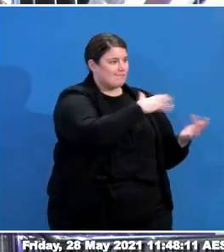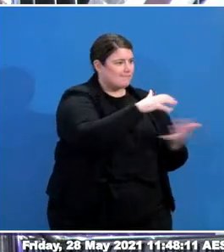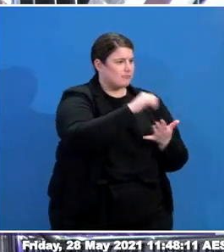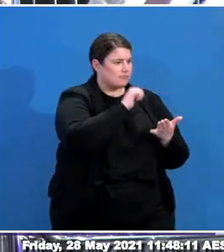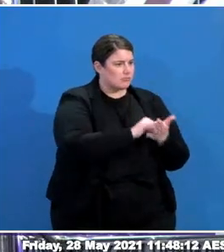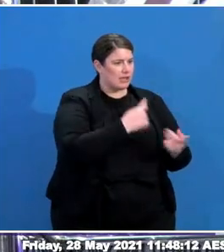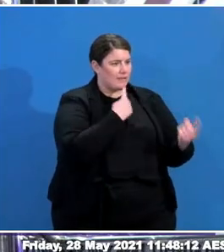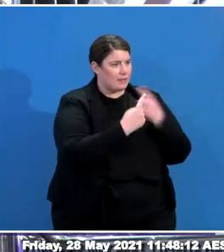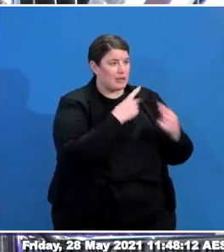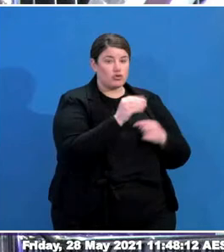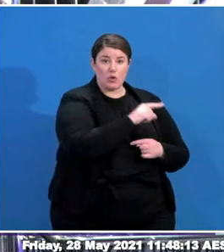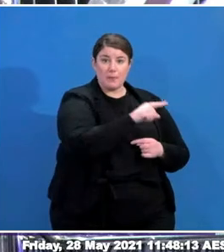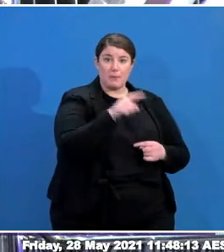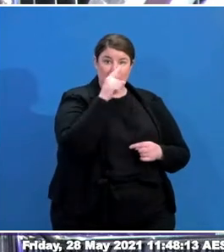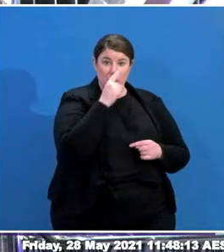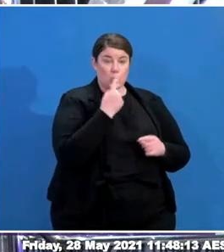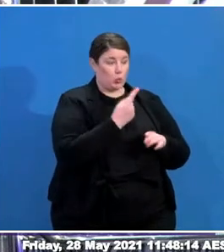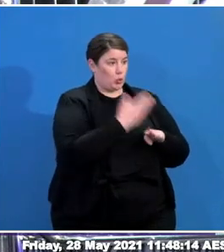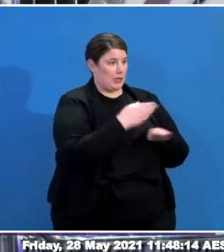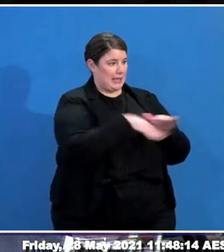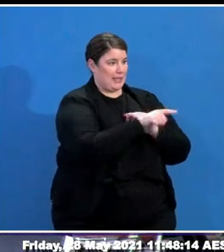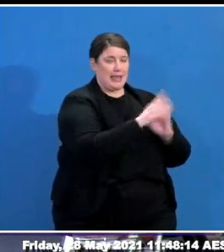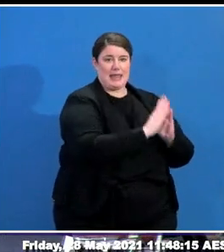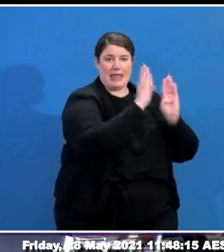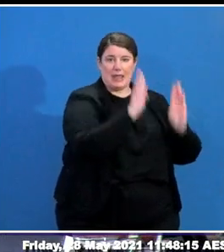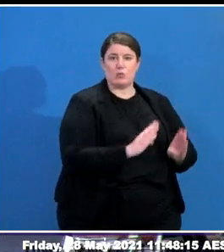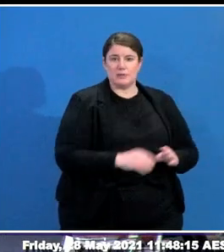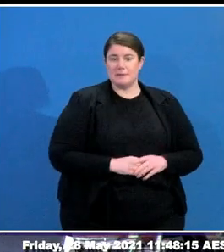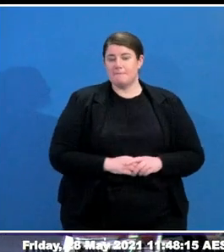information from people who were working on the ground or in the house? Yes.